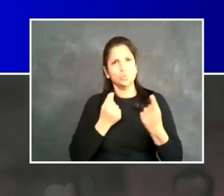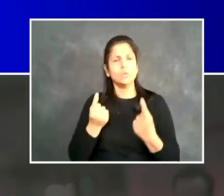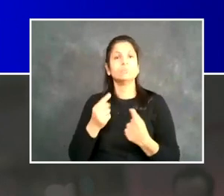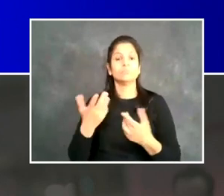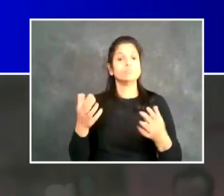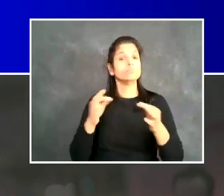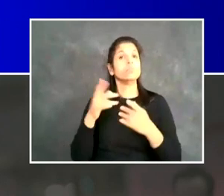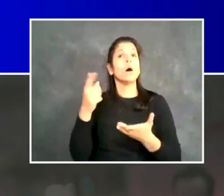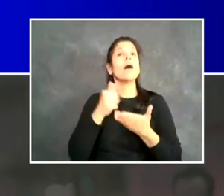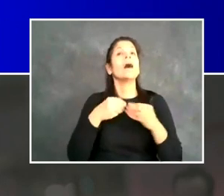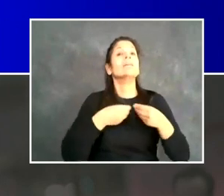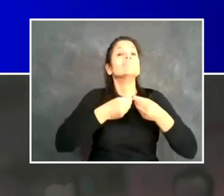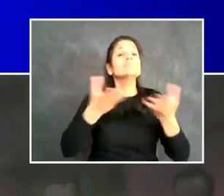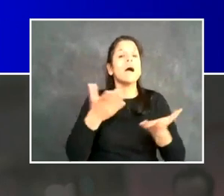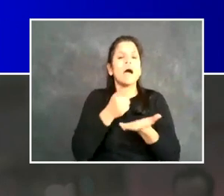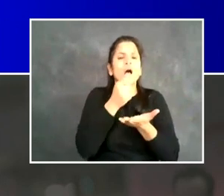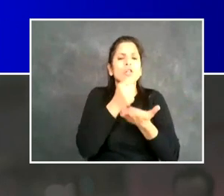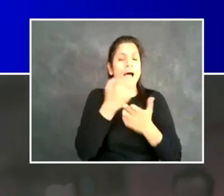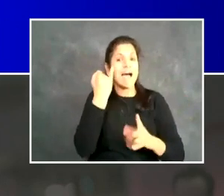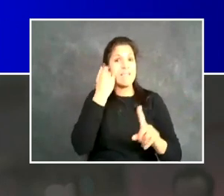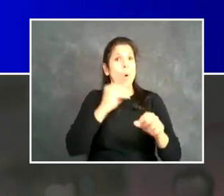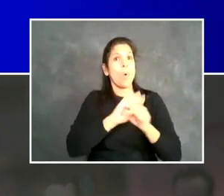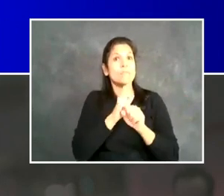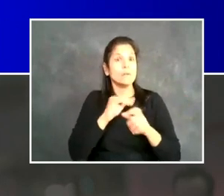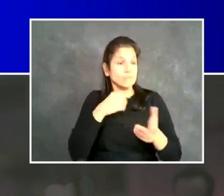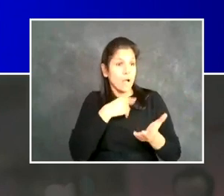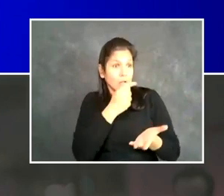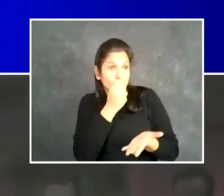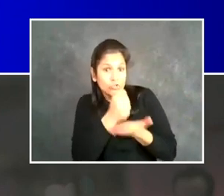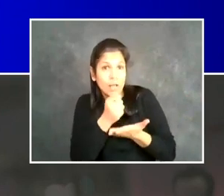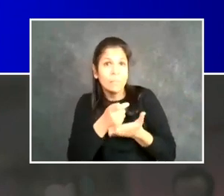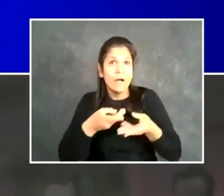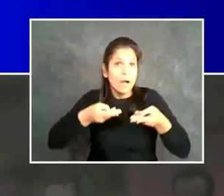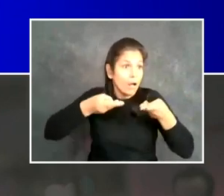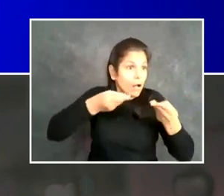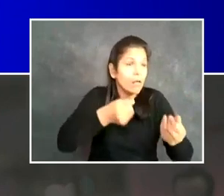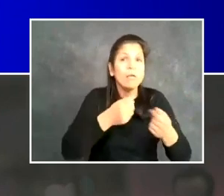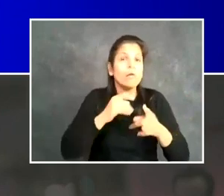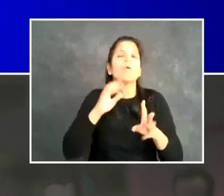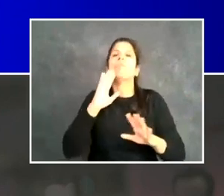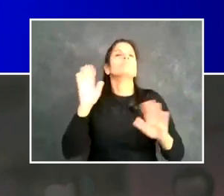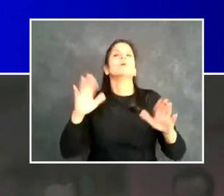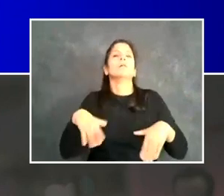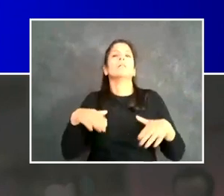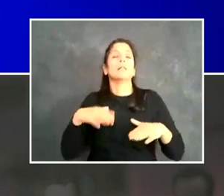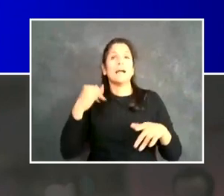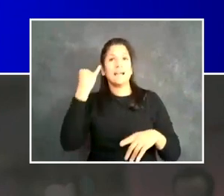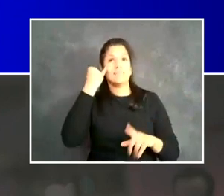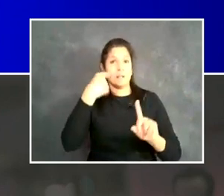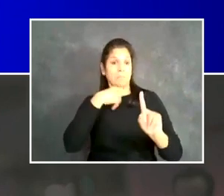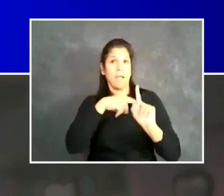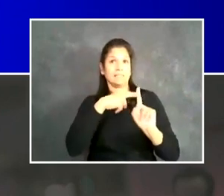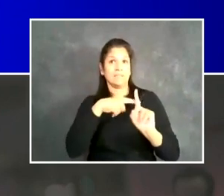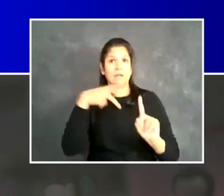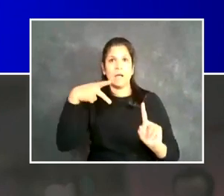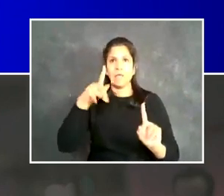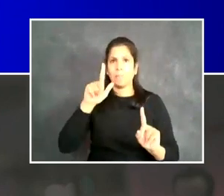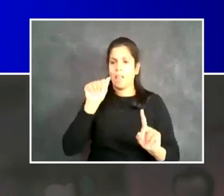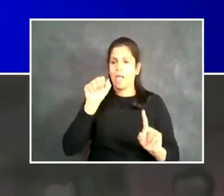HAVE BEEN EXPOSED. SO, THERE'S A GROWING HOPE THAT WHEN YOU IDENTIFY PEOPLE WHO